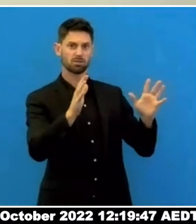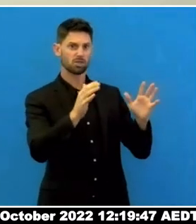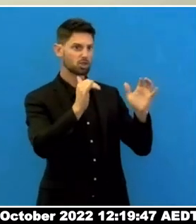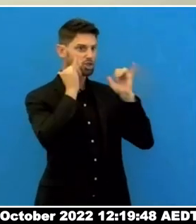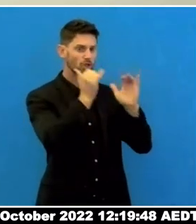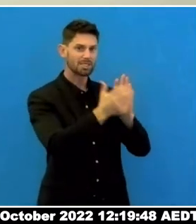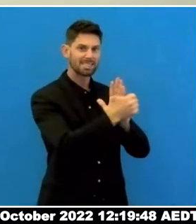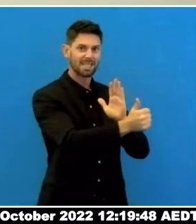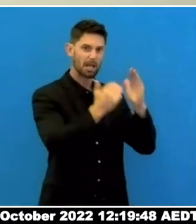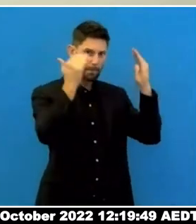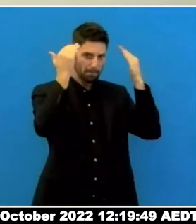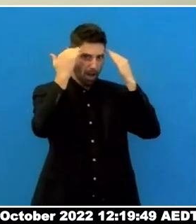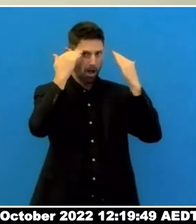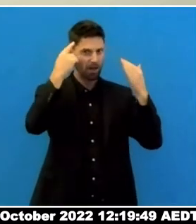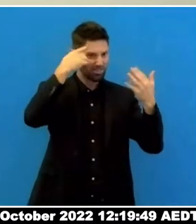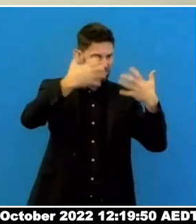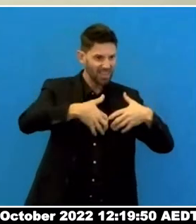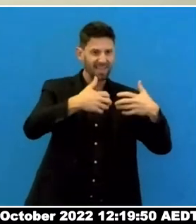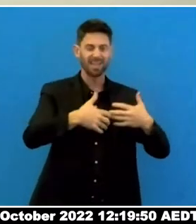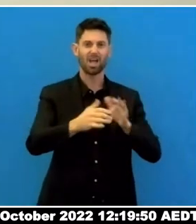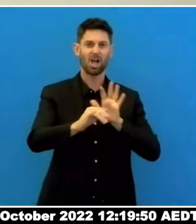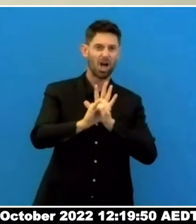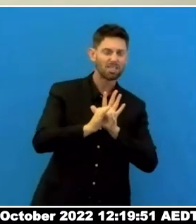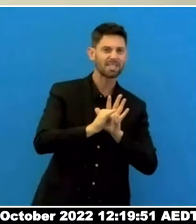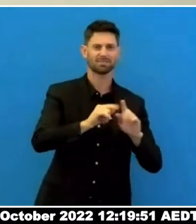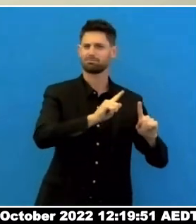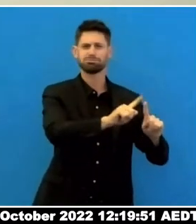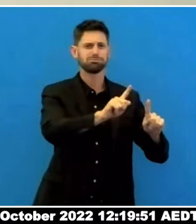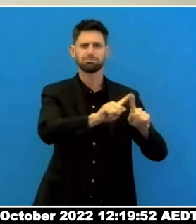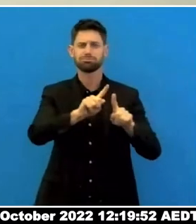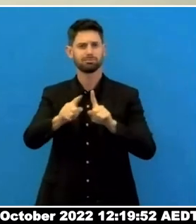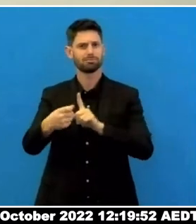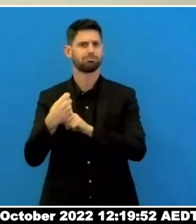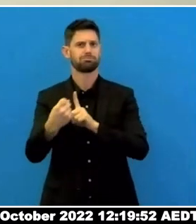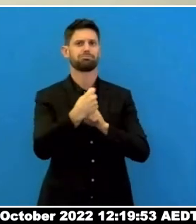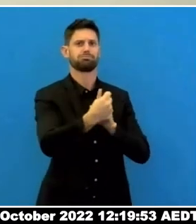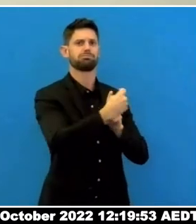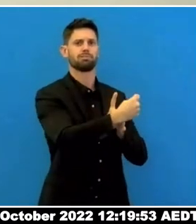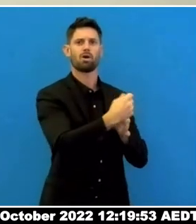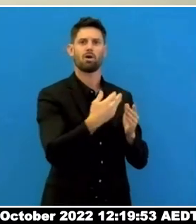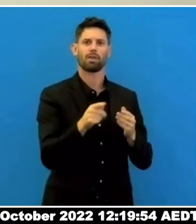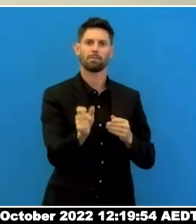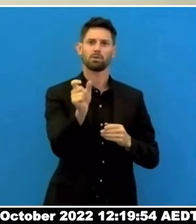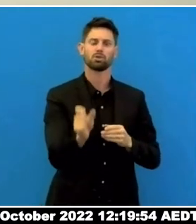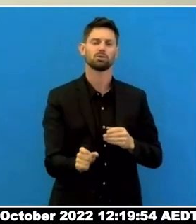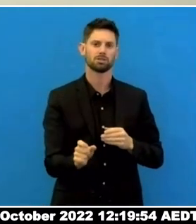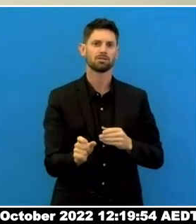identity formation. And it is really recognised that that has enormous fragmenting impact on our lives